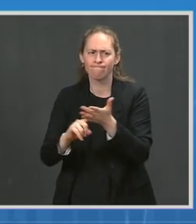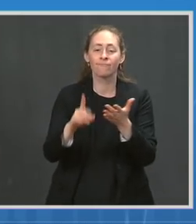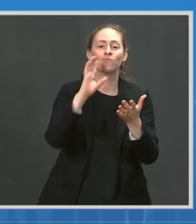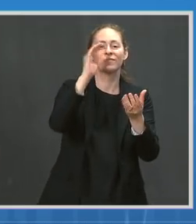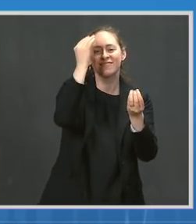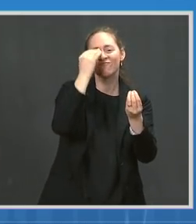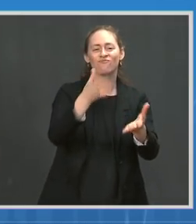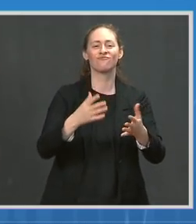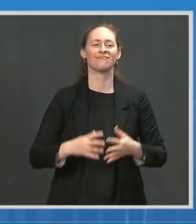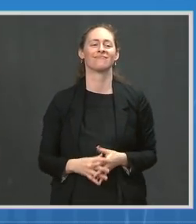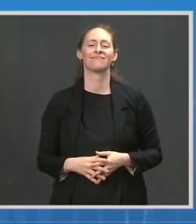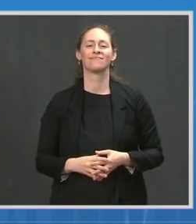Moderator: Tamara Keith at NPR.